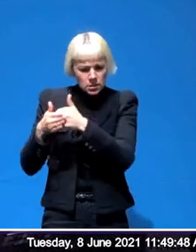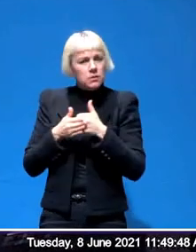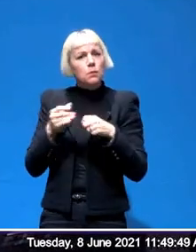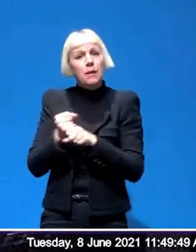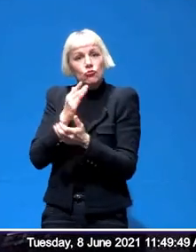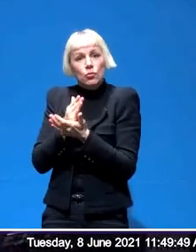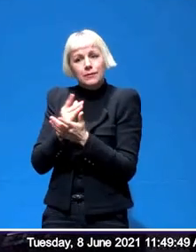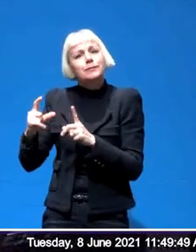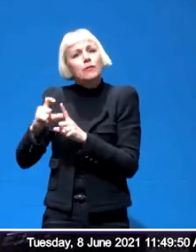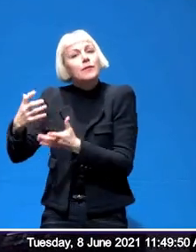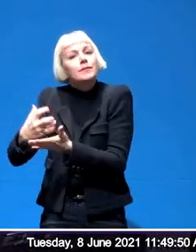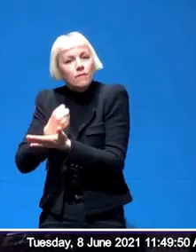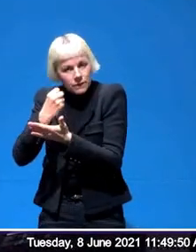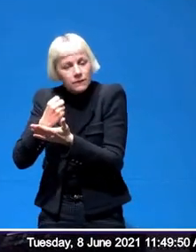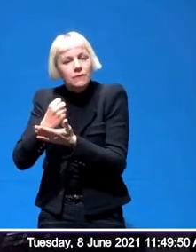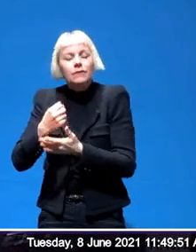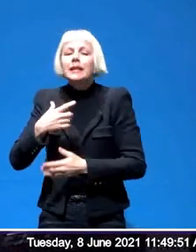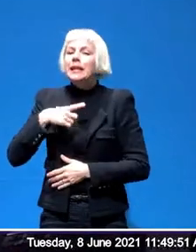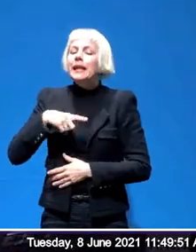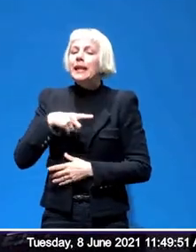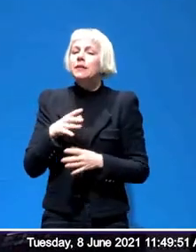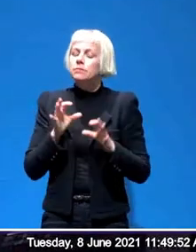We therefore needed an NDIS plan review.